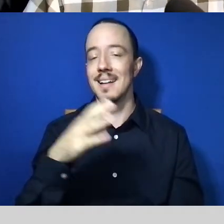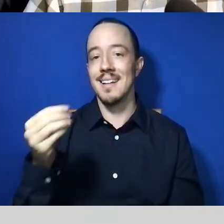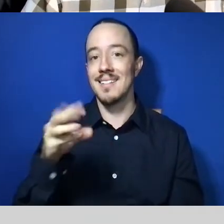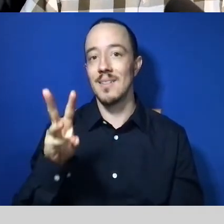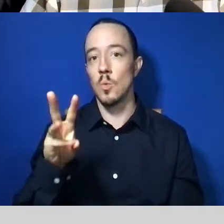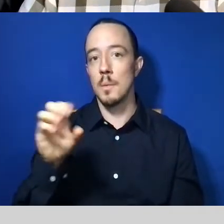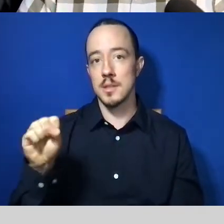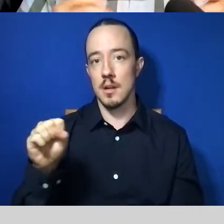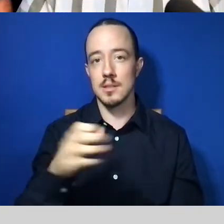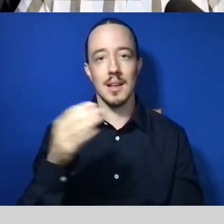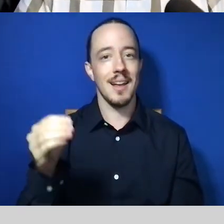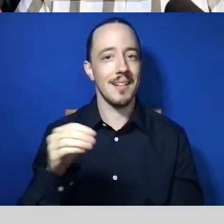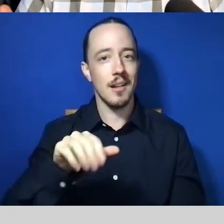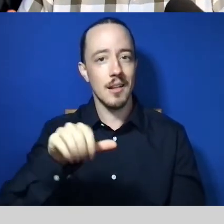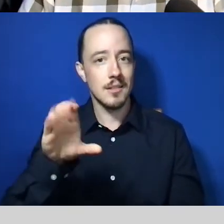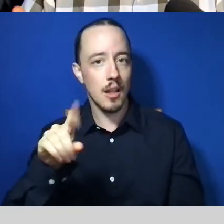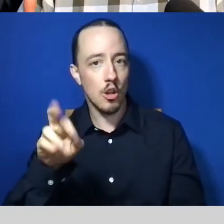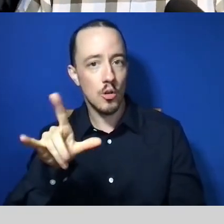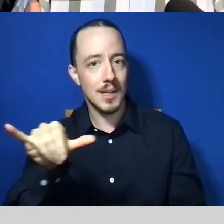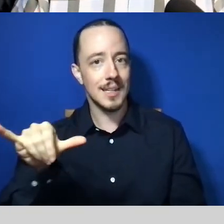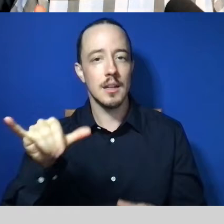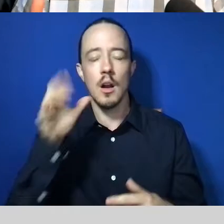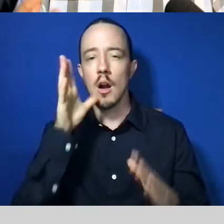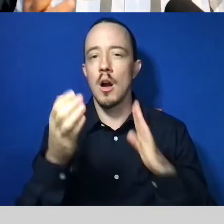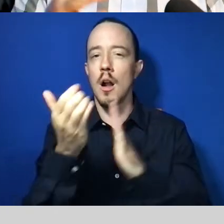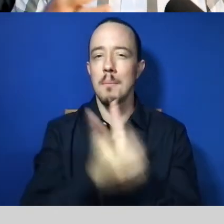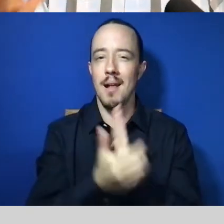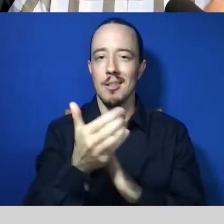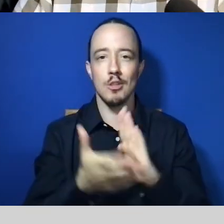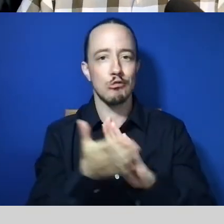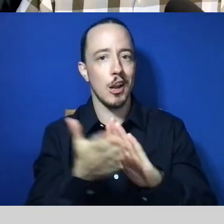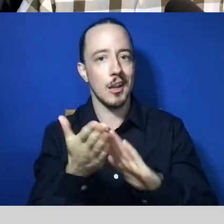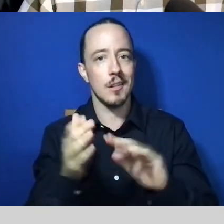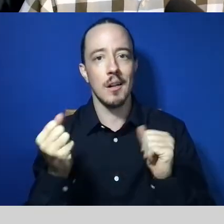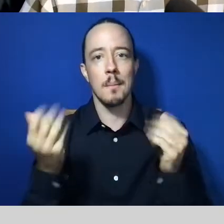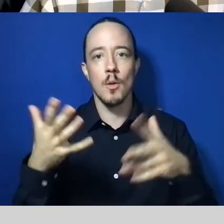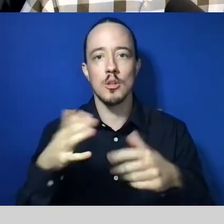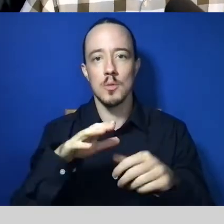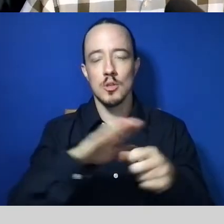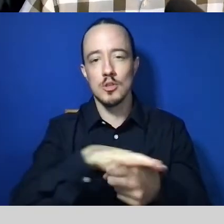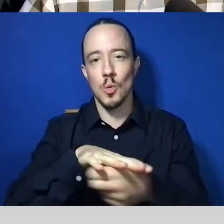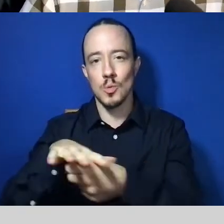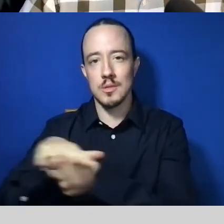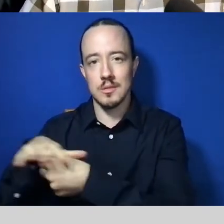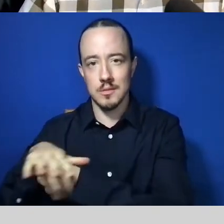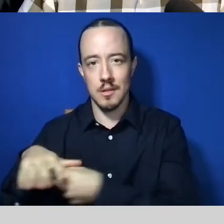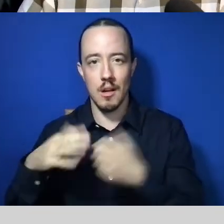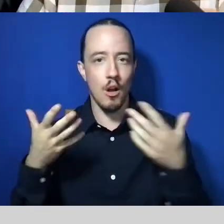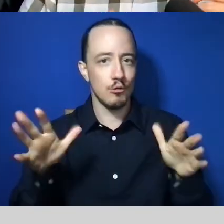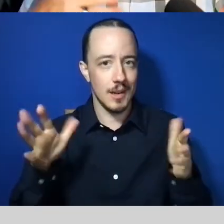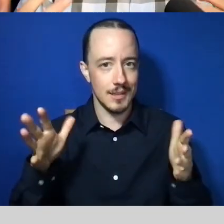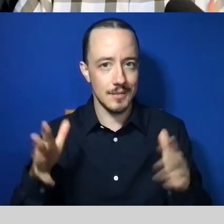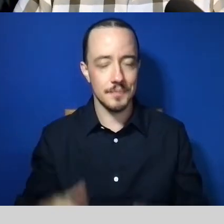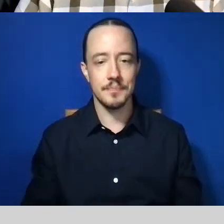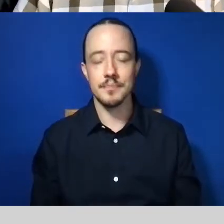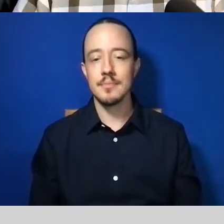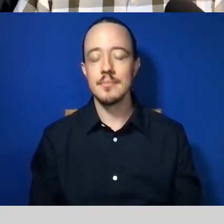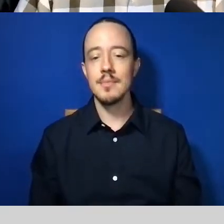And the automatic scaling that Fargate gives you pretty much handles that for you, which is nice 'cause until you need to deal with that kind of complexity,